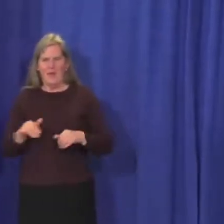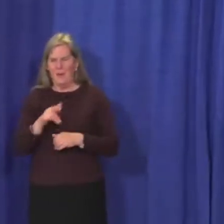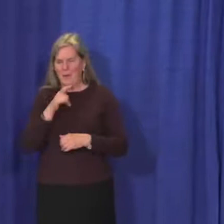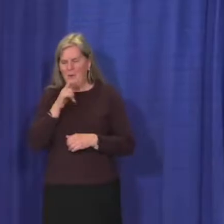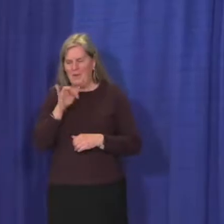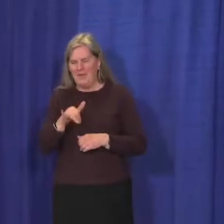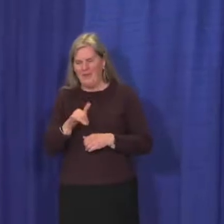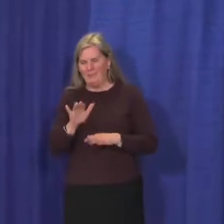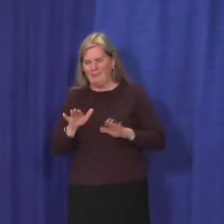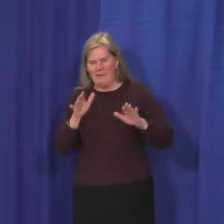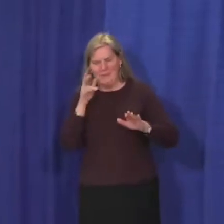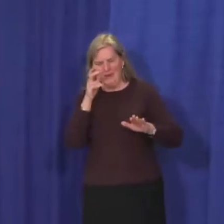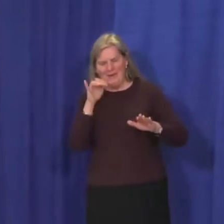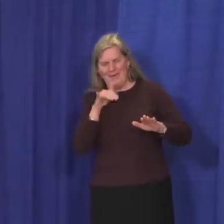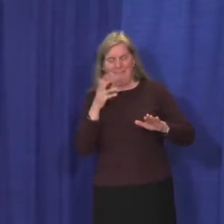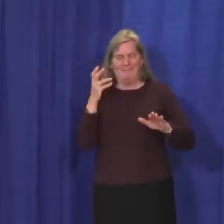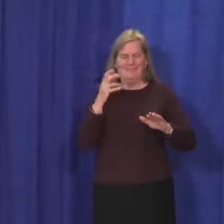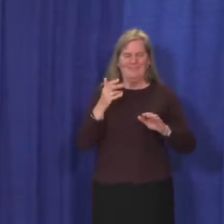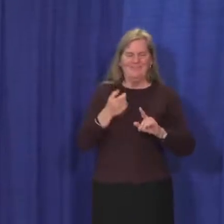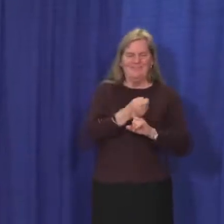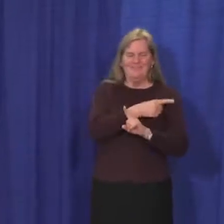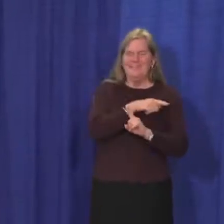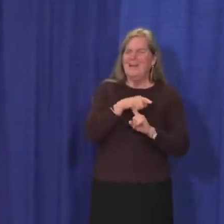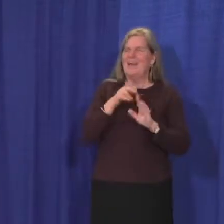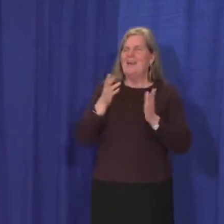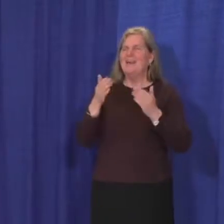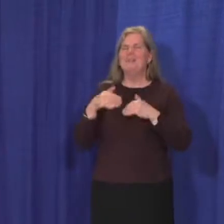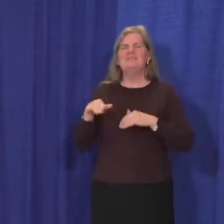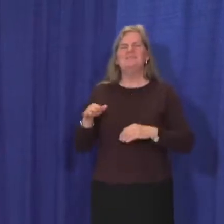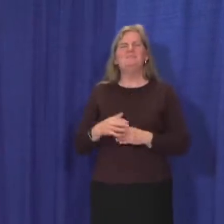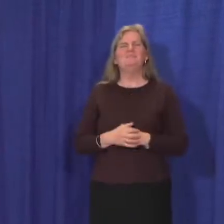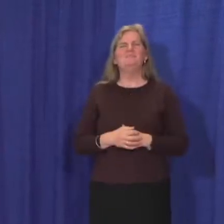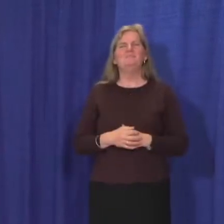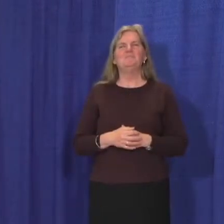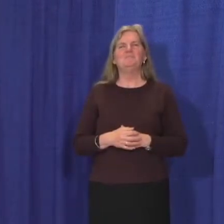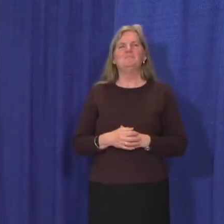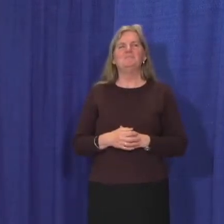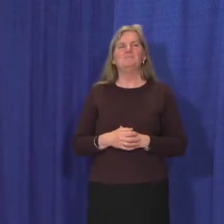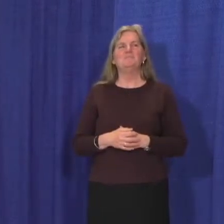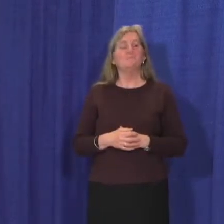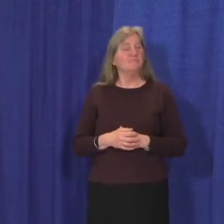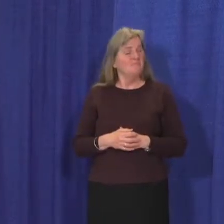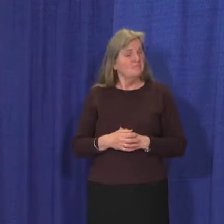silver. Whoever's playing the piano behind you is doing a fantastic job by the way.